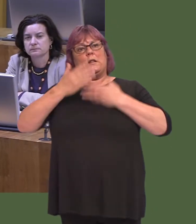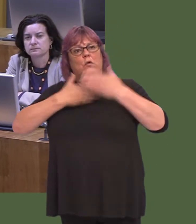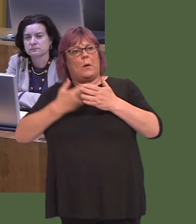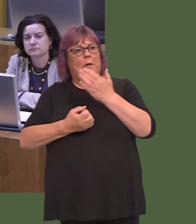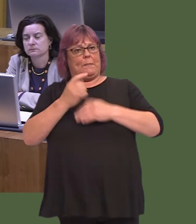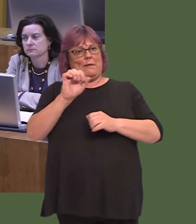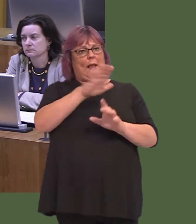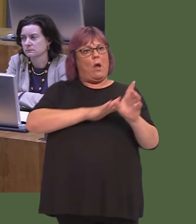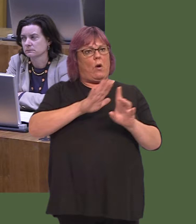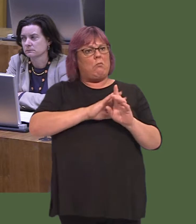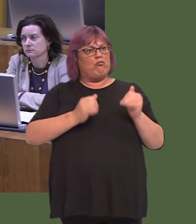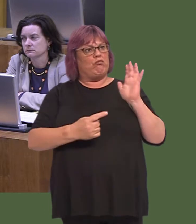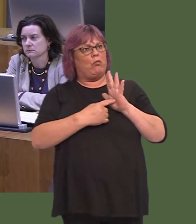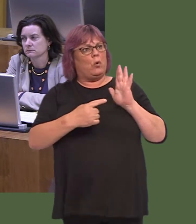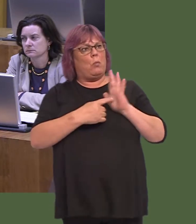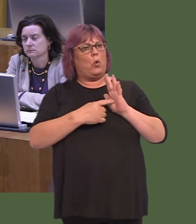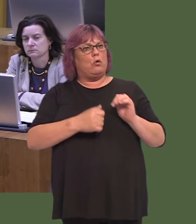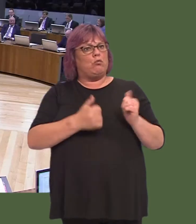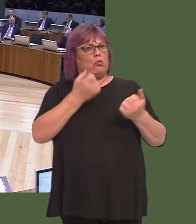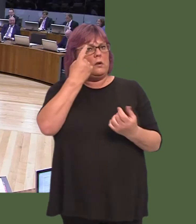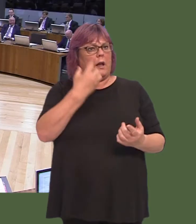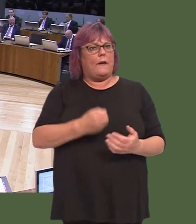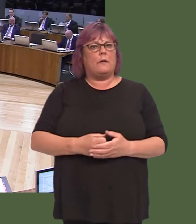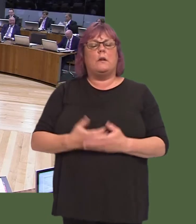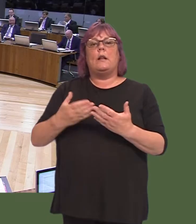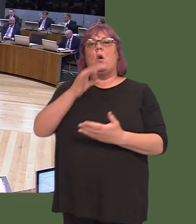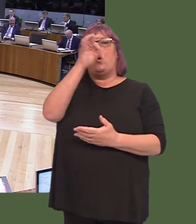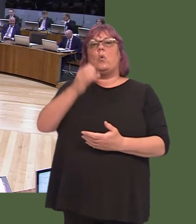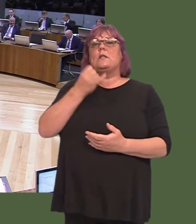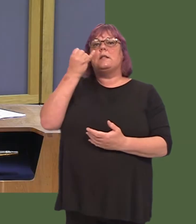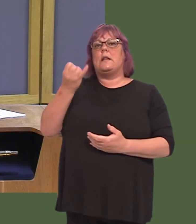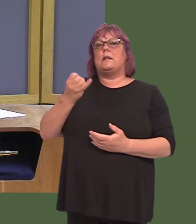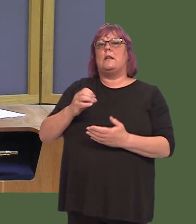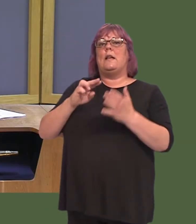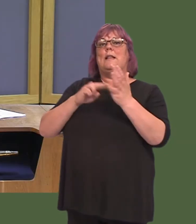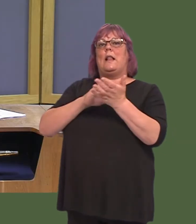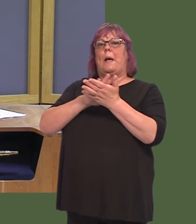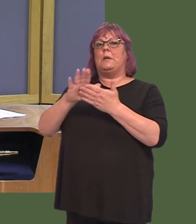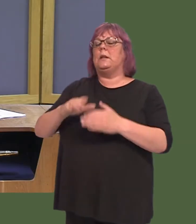in his own constituency is a hugely important part of that approach. Neil Hamilton AM: 6.